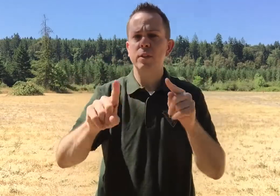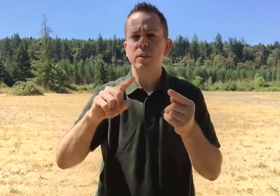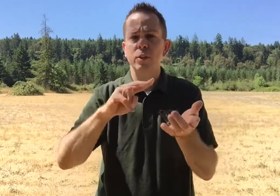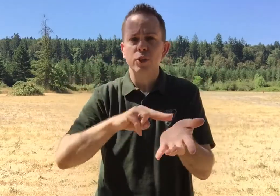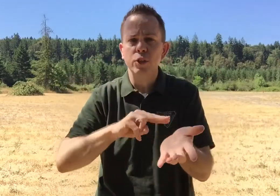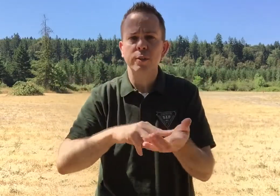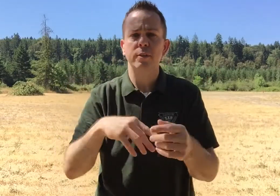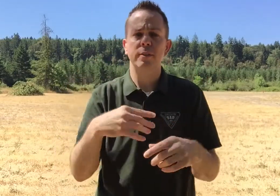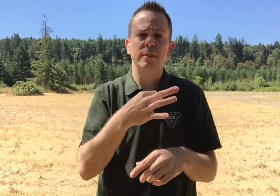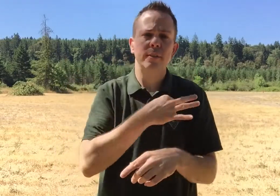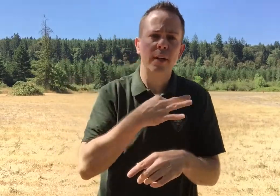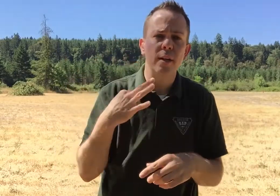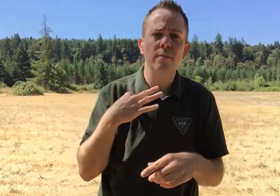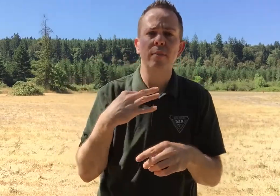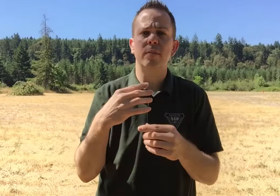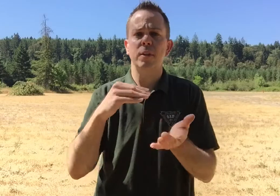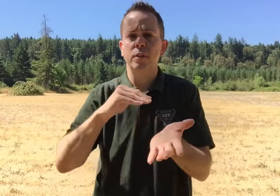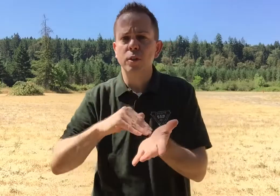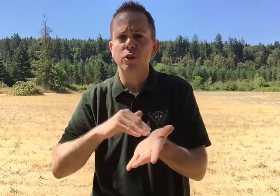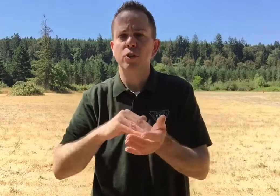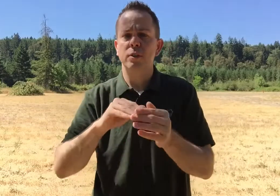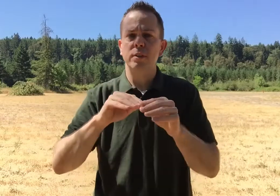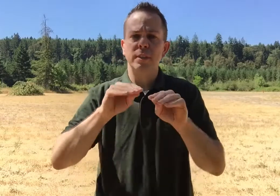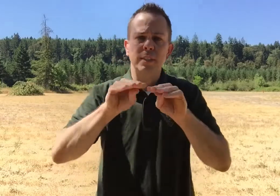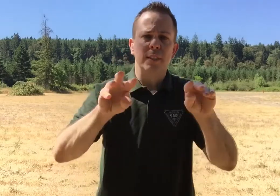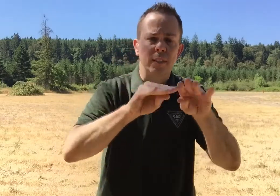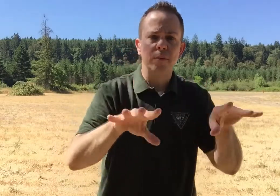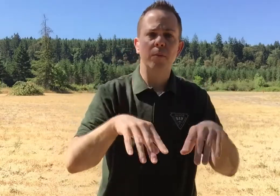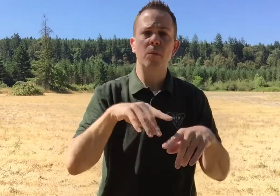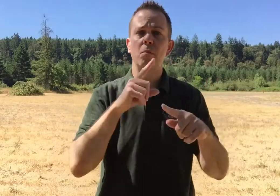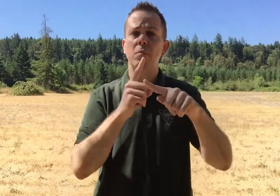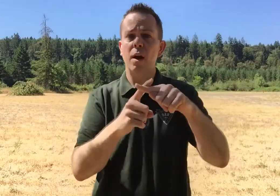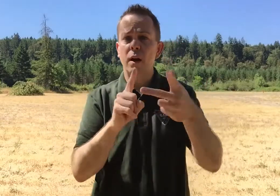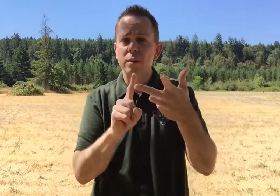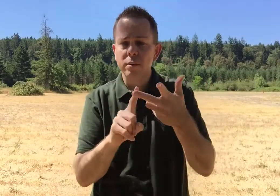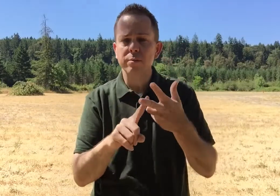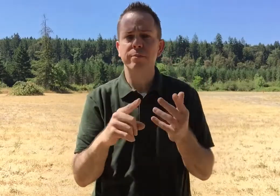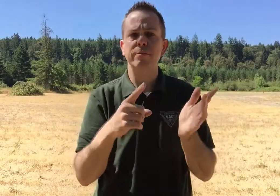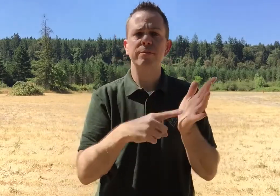to nurses, staff, and doctors, as well as those